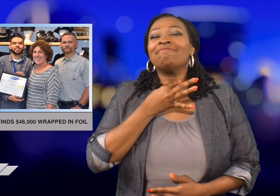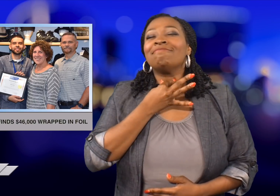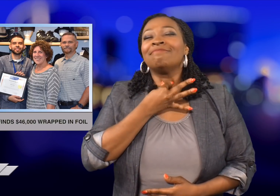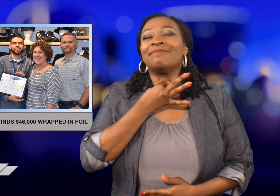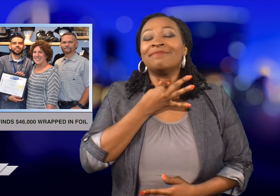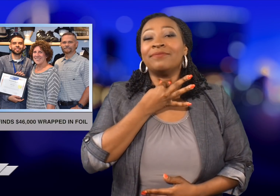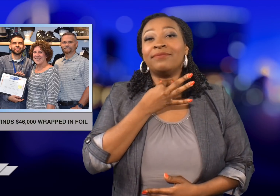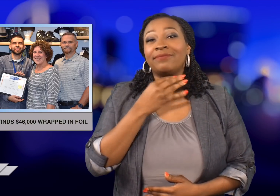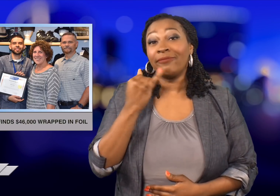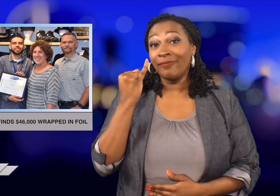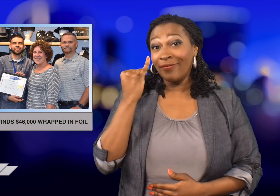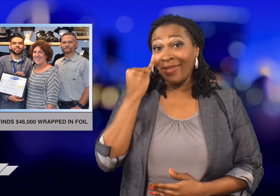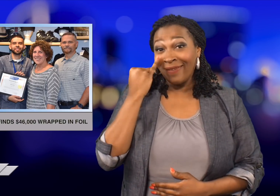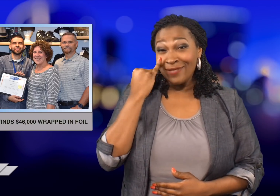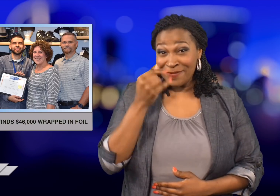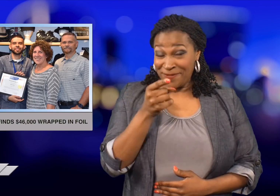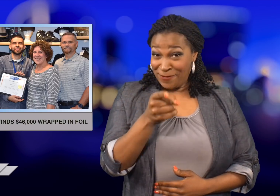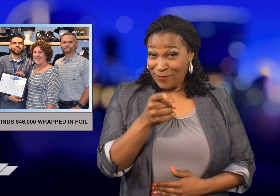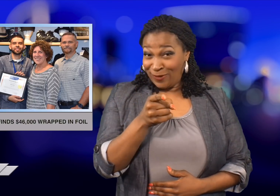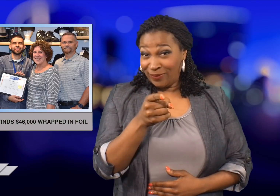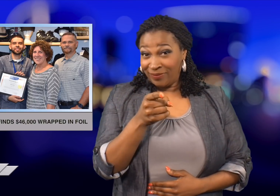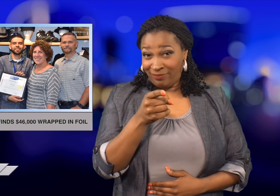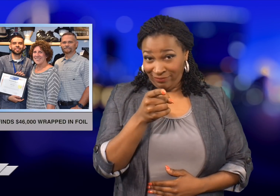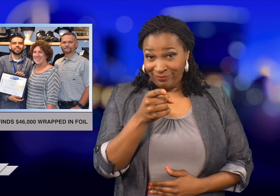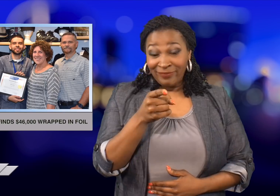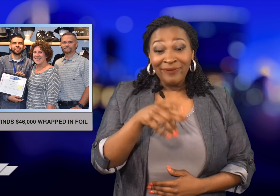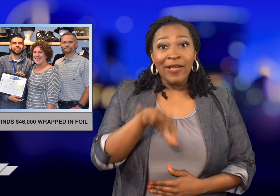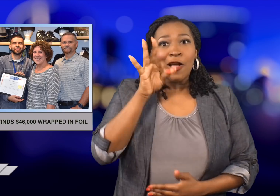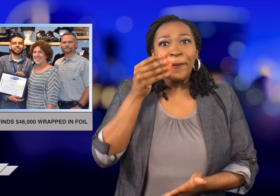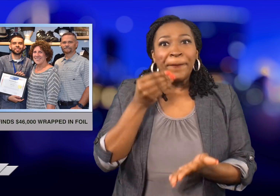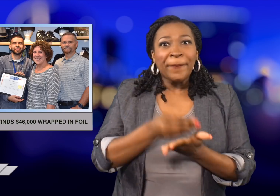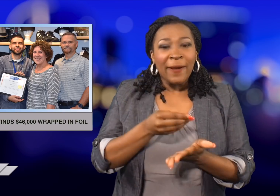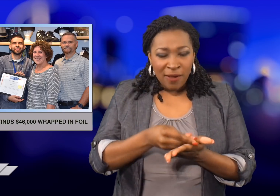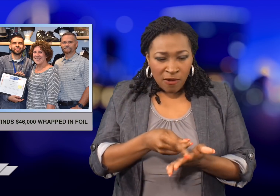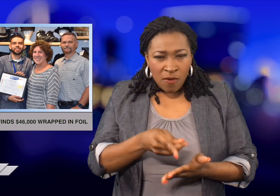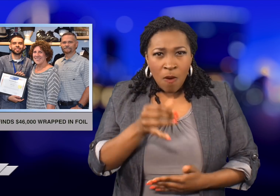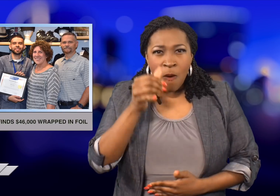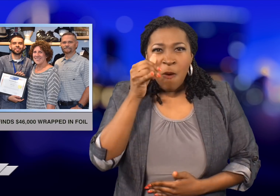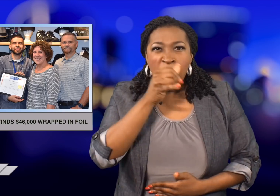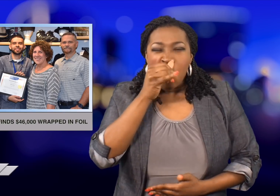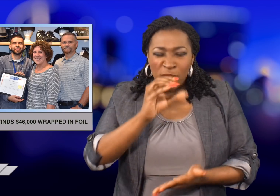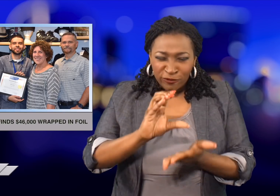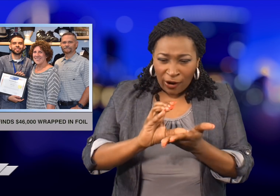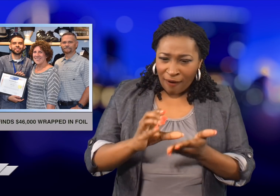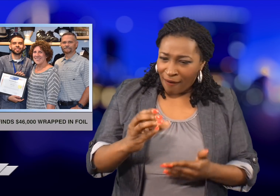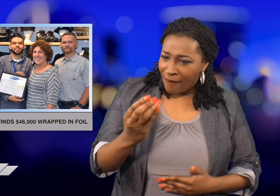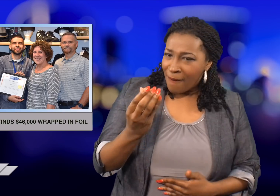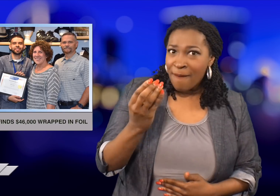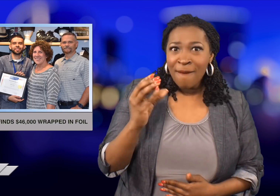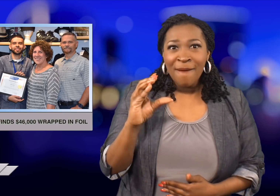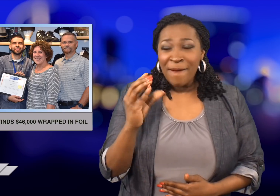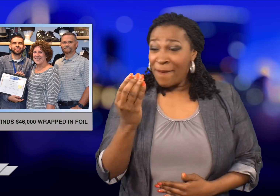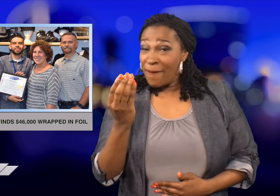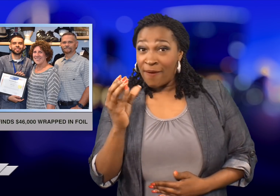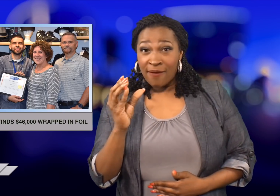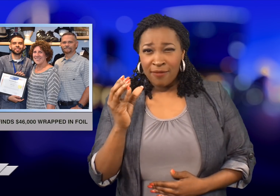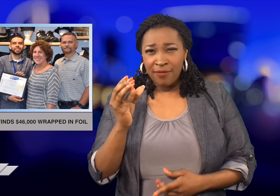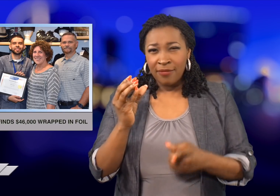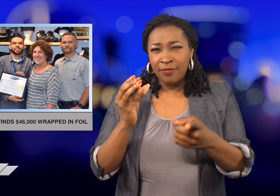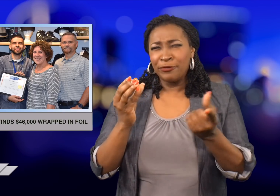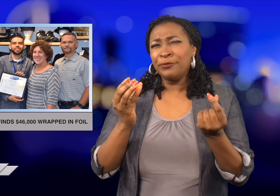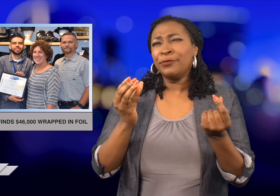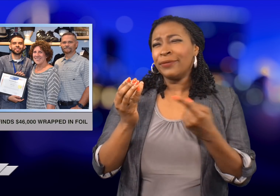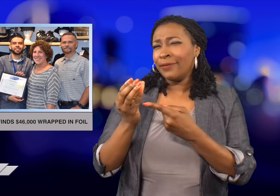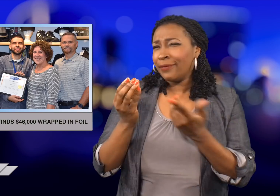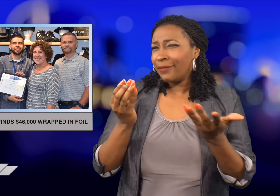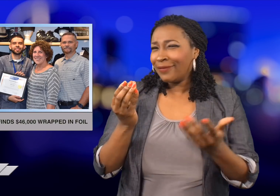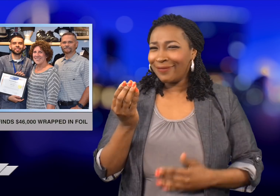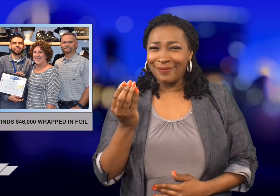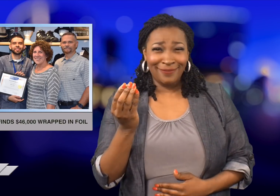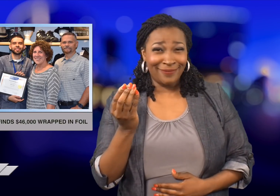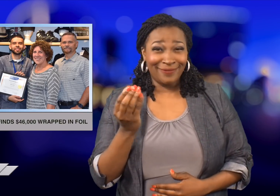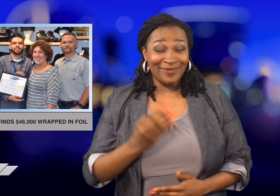What would you do if you found a large stash of cash?